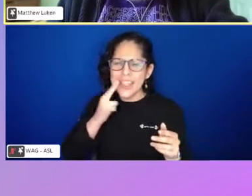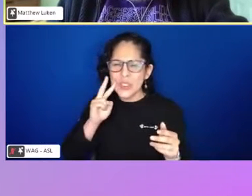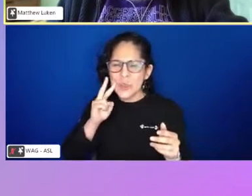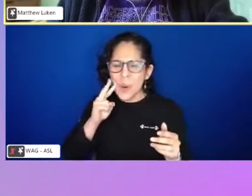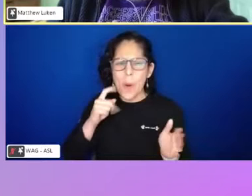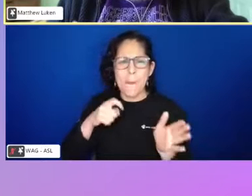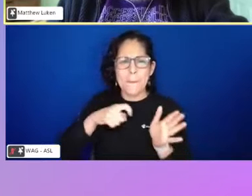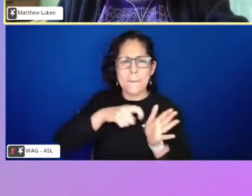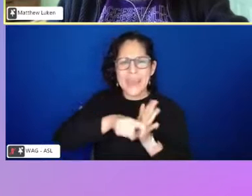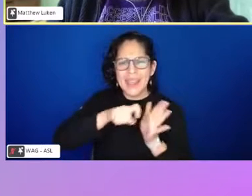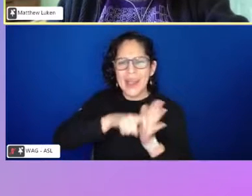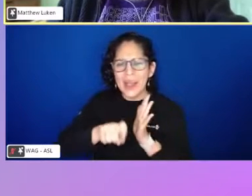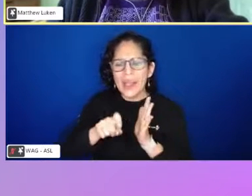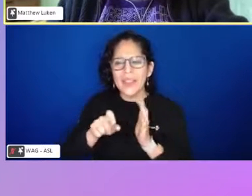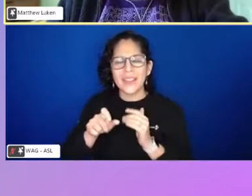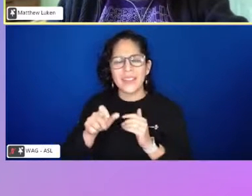every day. In the left image we see a very old vegetable